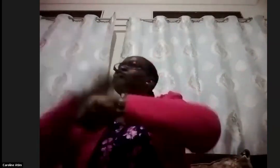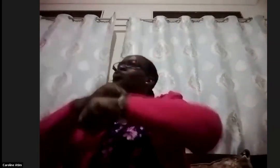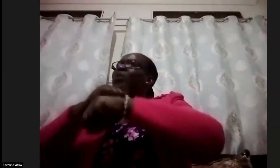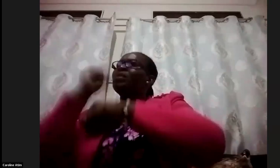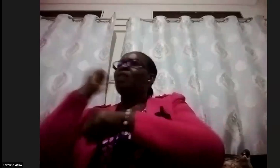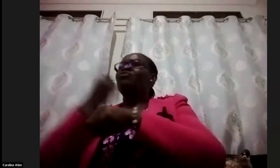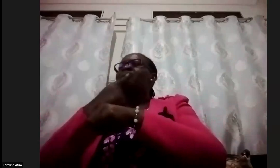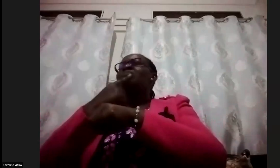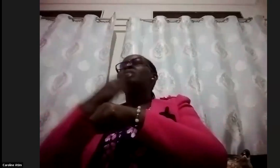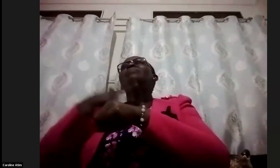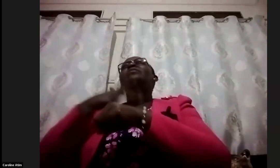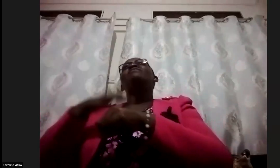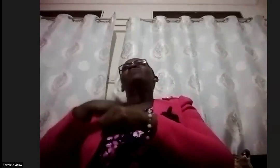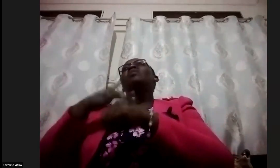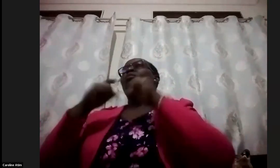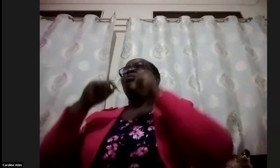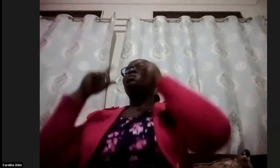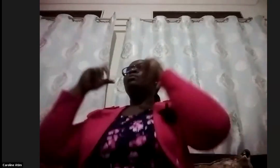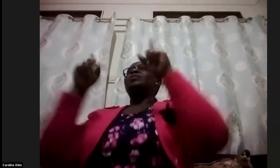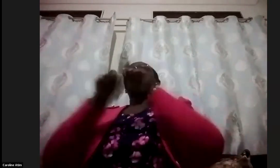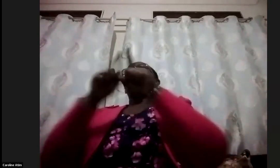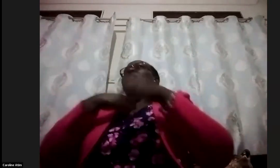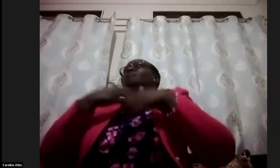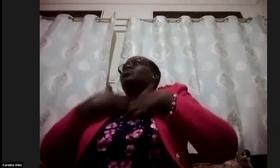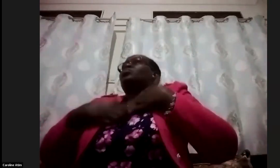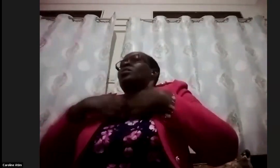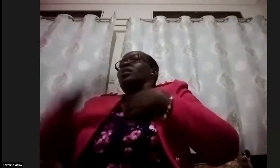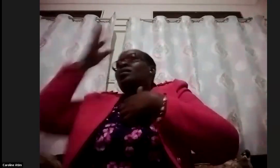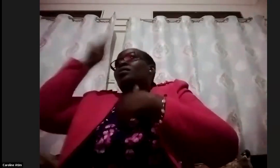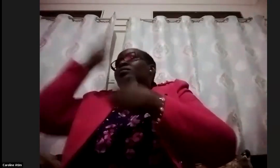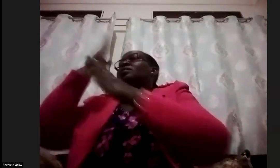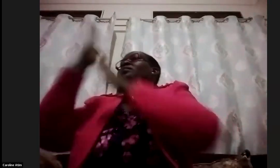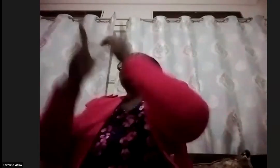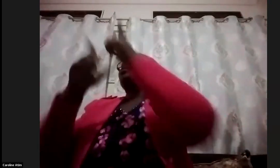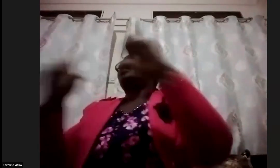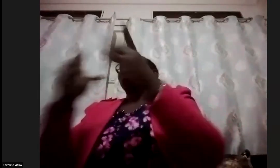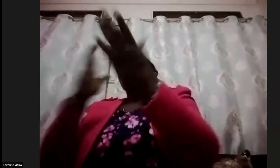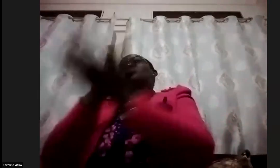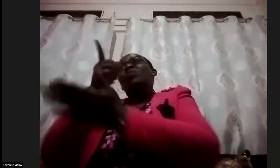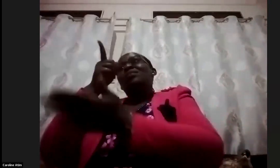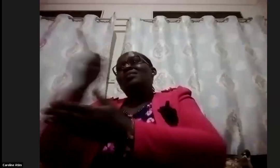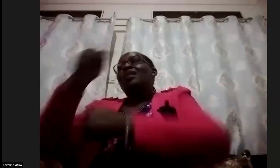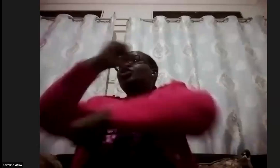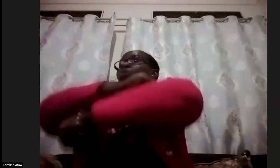inspirational in that they had to take me to a deaf school. That's when I realized that I wasn't alone and I was able to learn sign language. And also